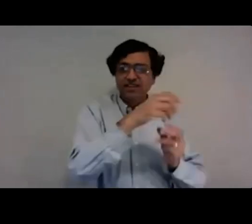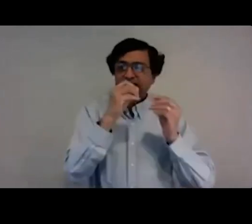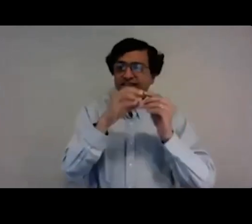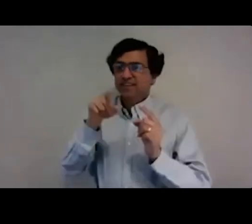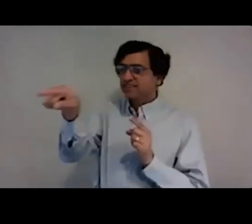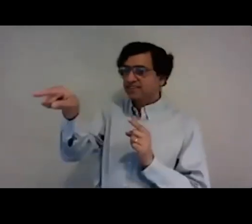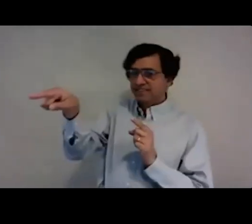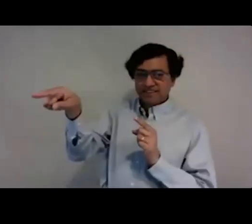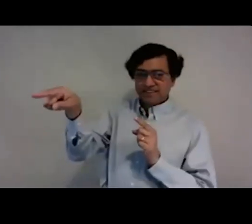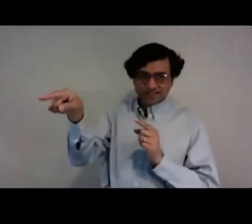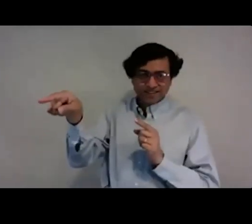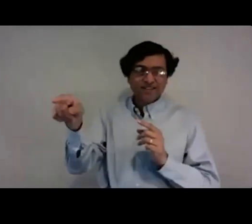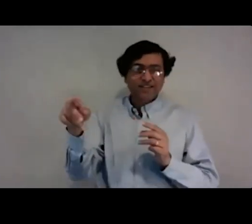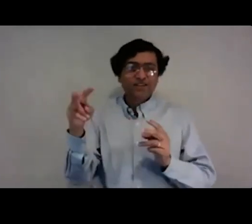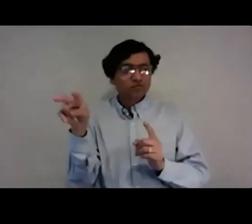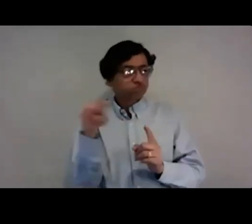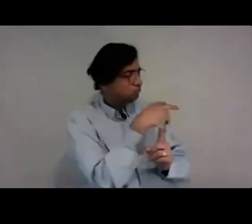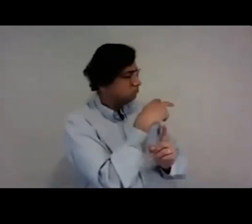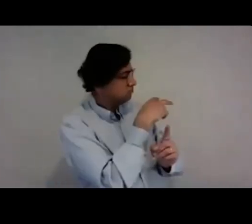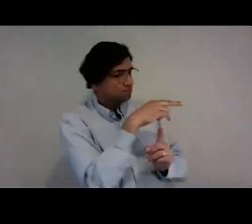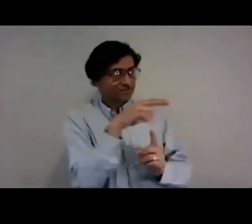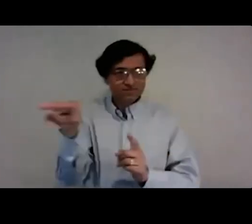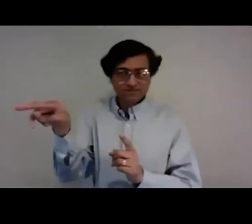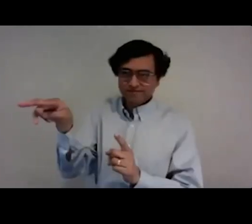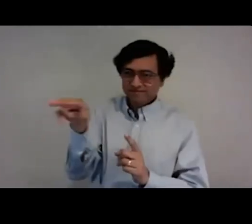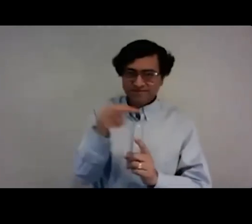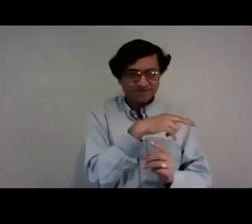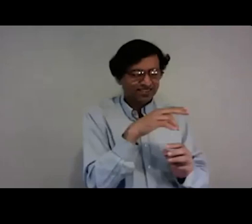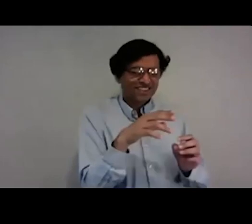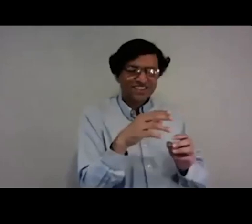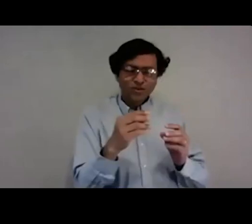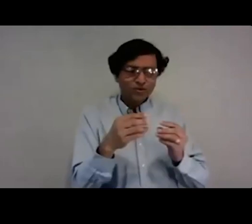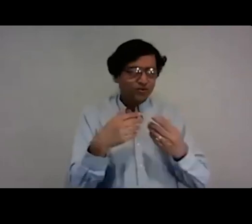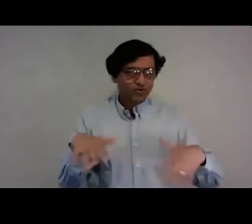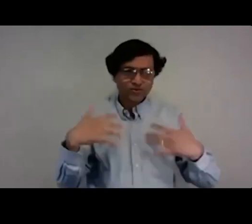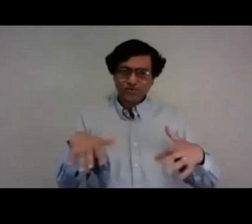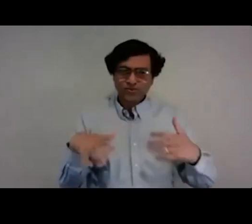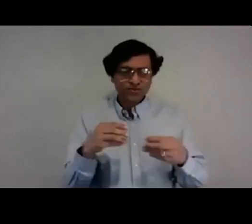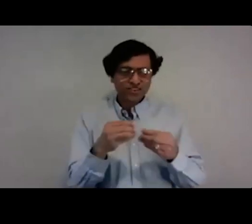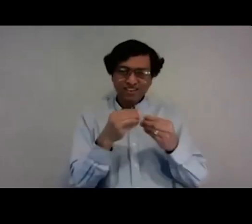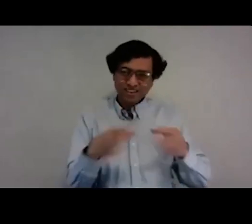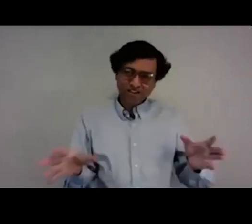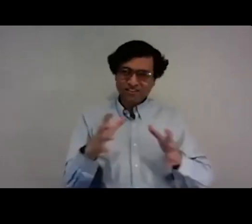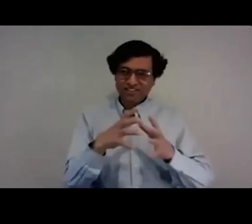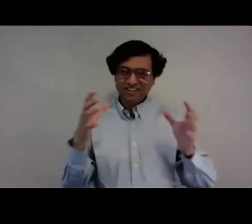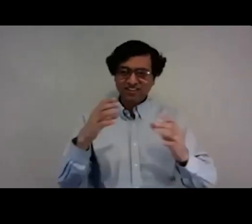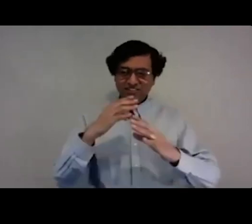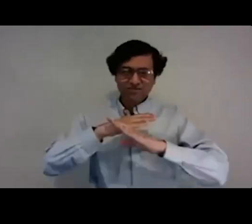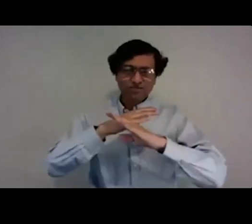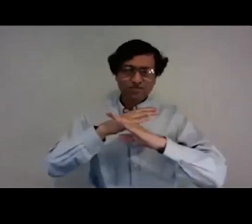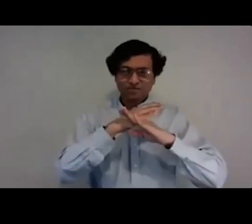with an interpreter at one side and presenter or instructor at the other and a deaf student having to look between the two while